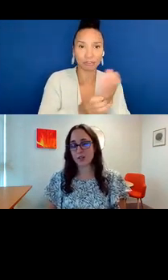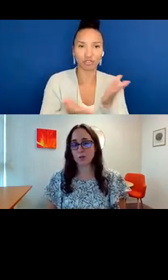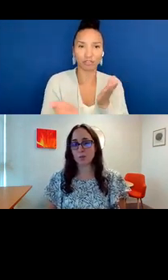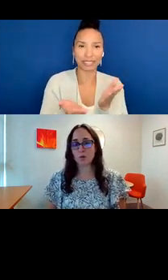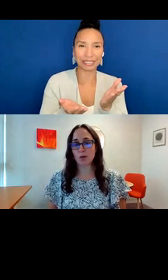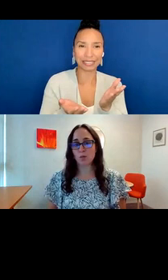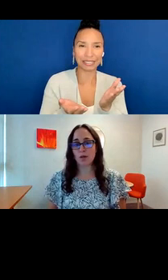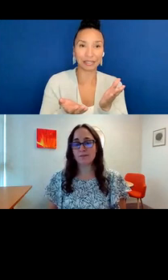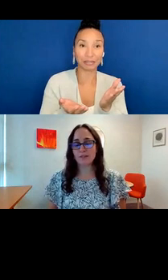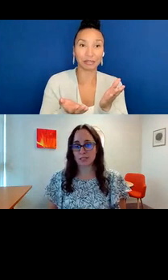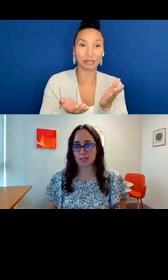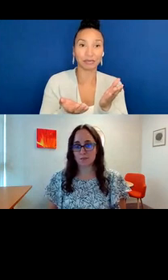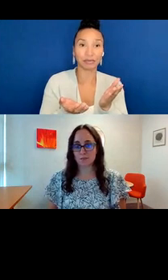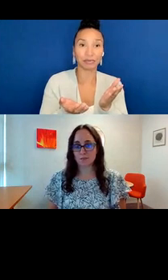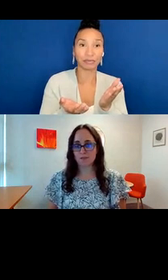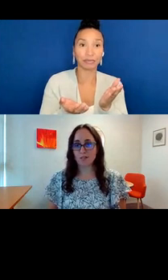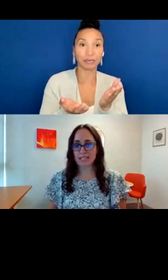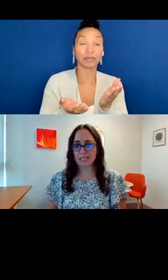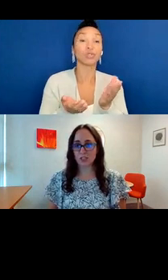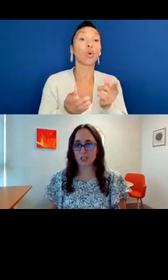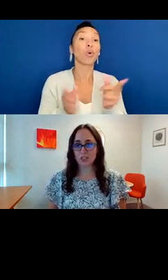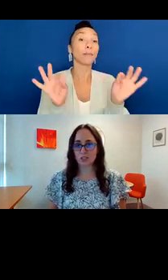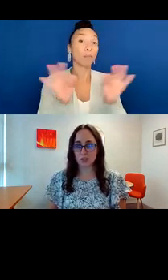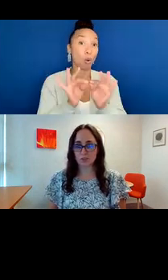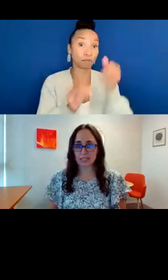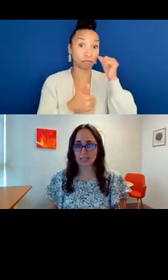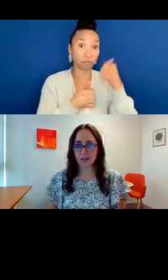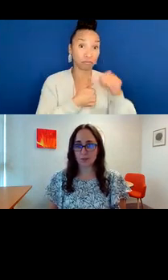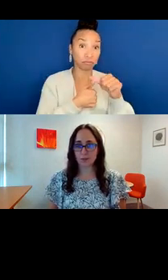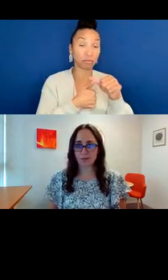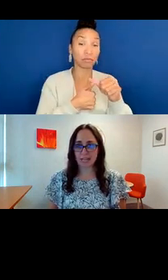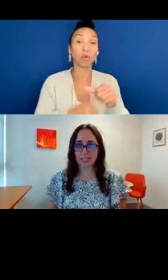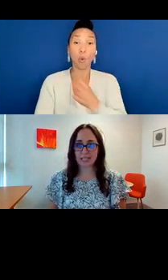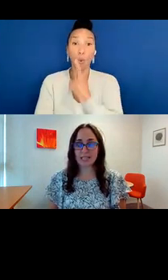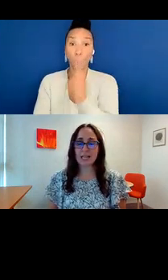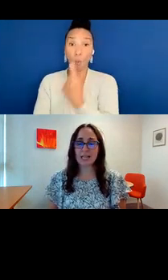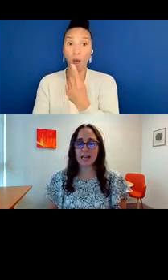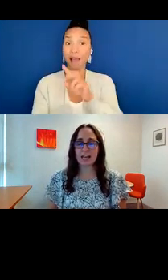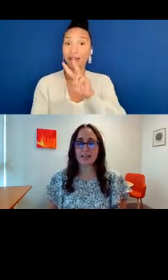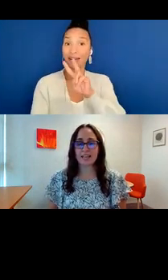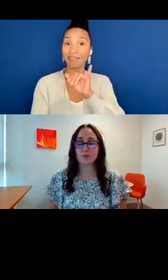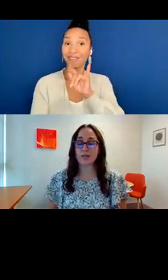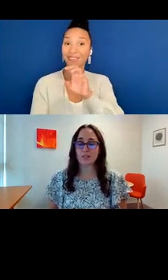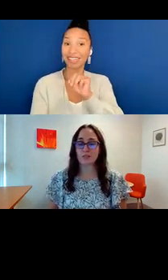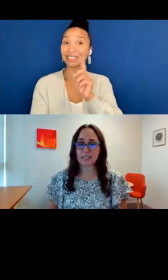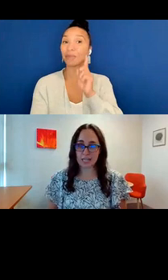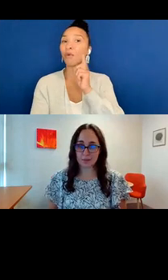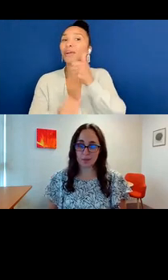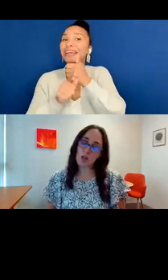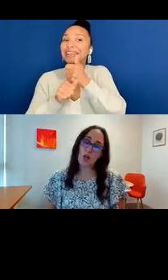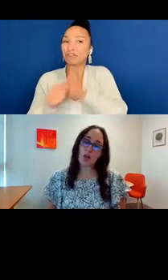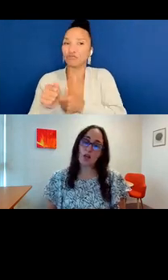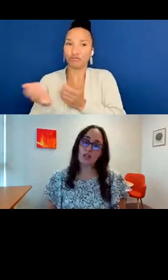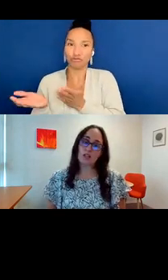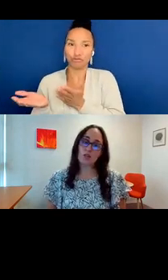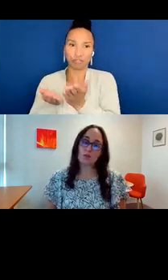is that you report one victim for each service they were provided. And that is by service type.